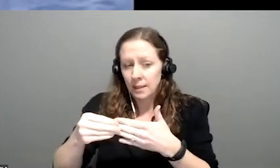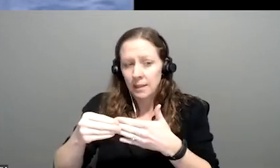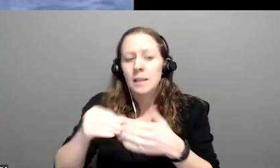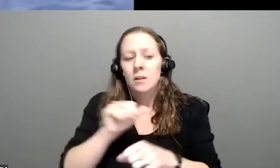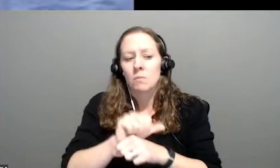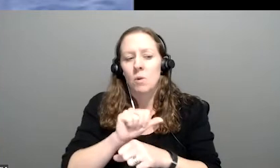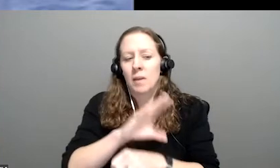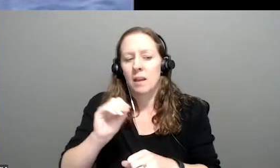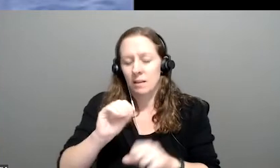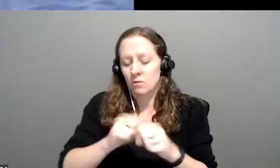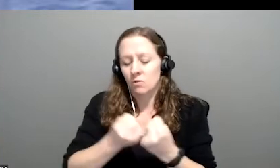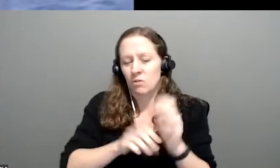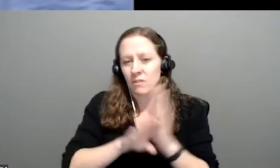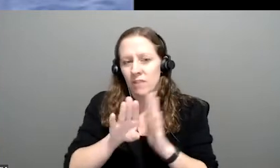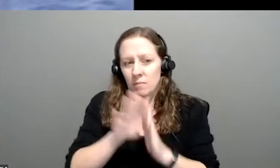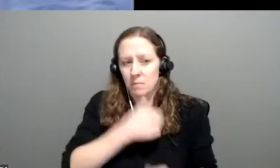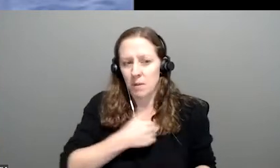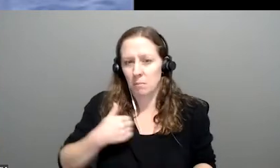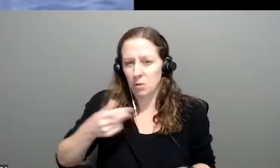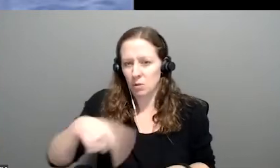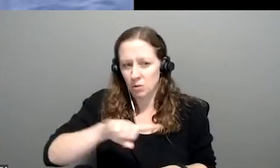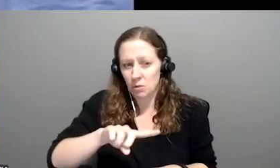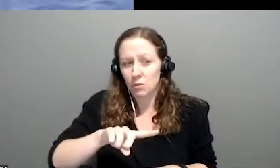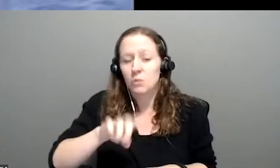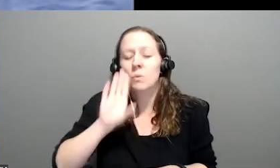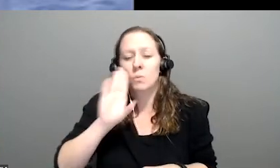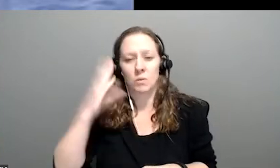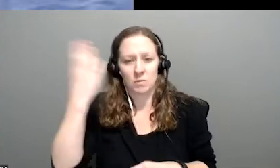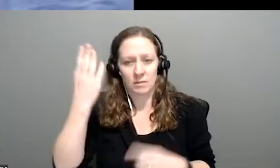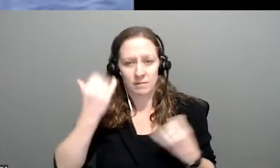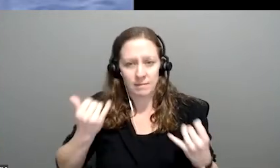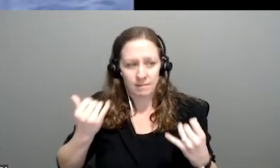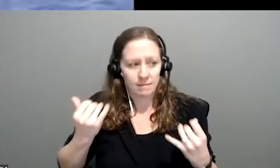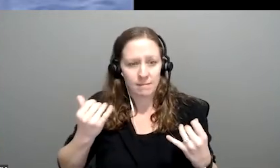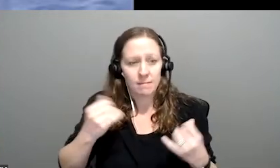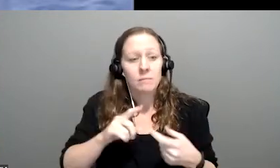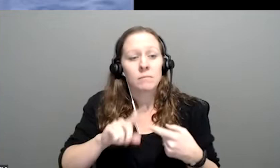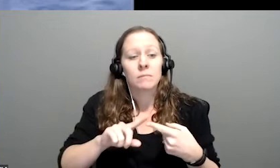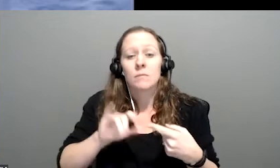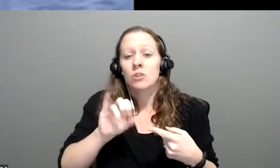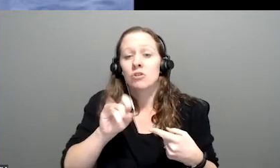Development Canada (ESDC) members who will presenting today. Jessica Stark will start this